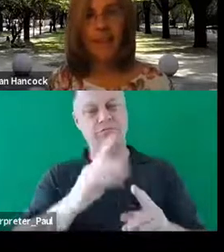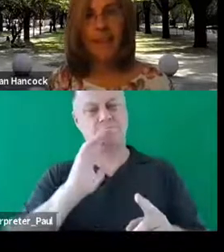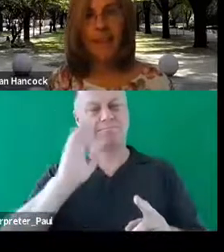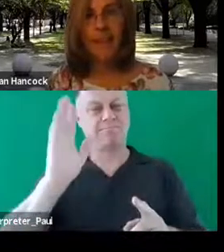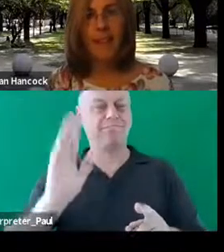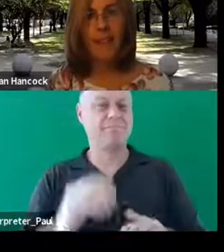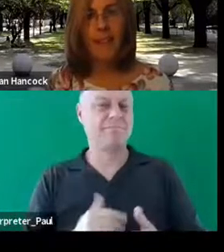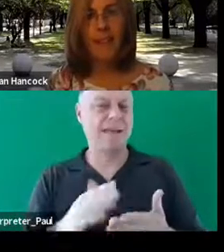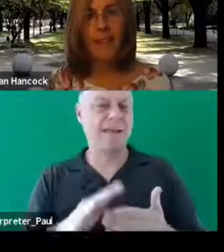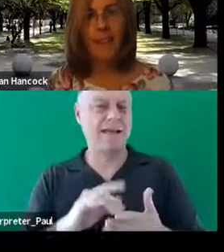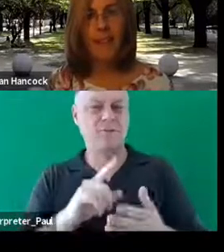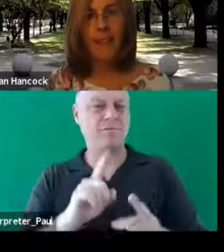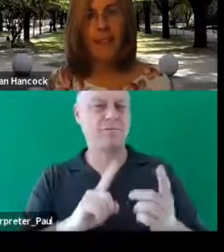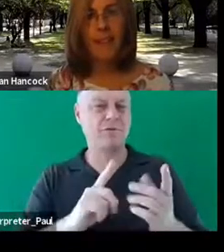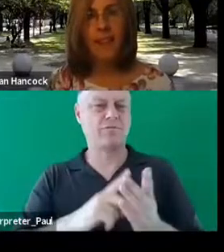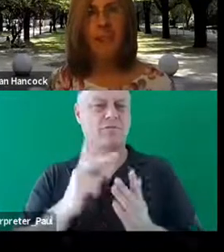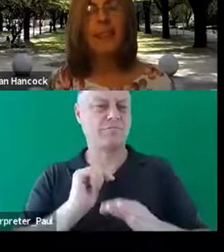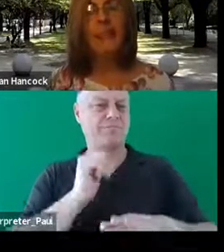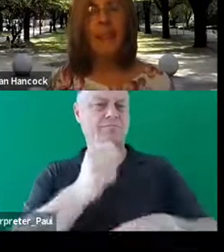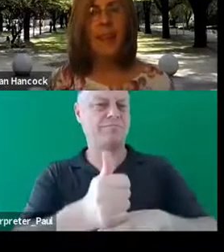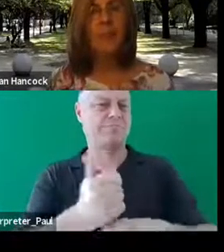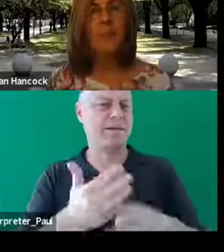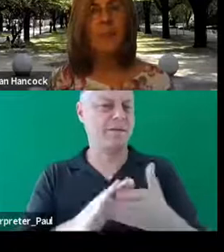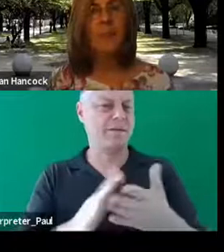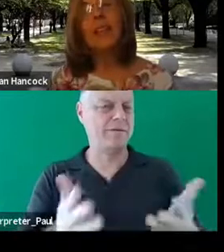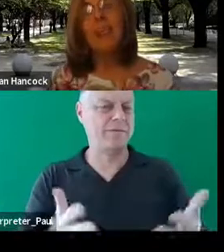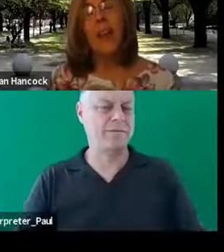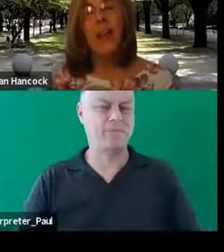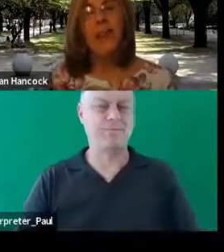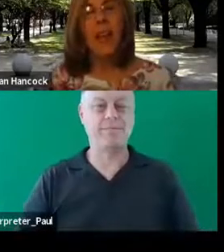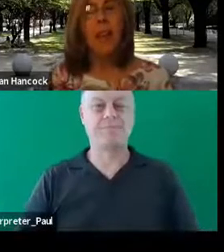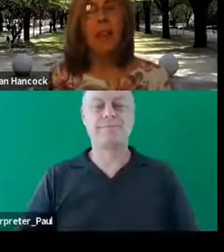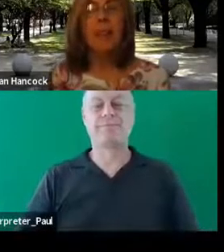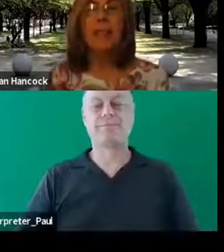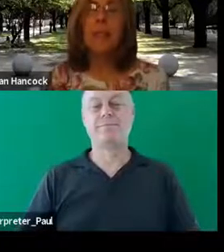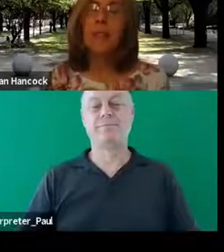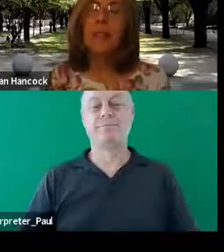about how your mentoring program came about. SUSAN: Okay. So how ours came about is that